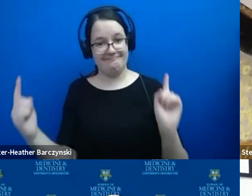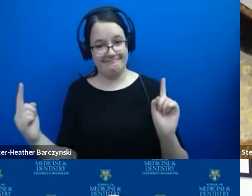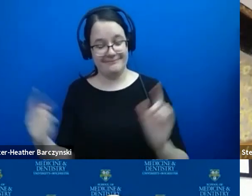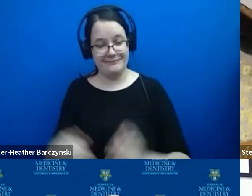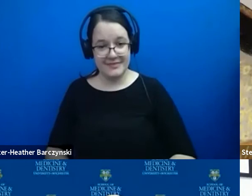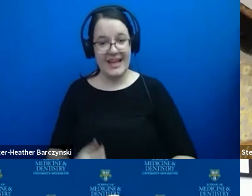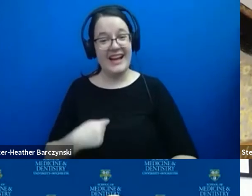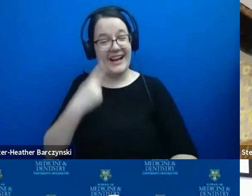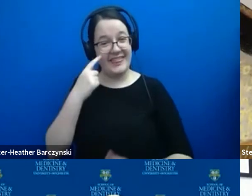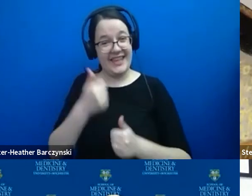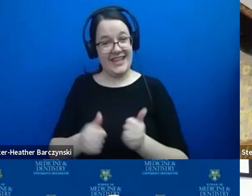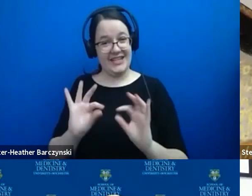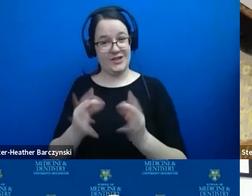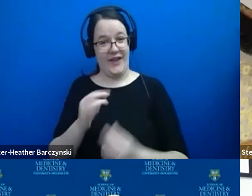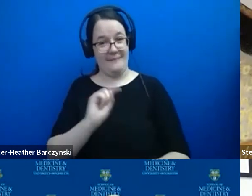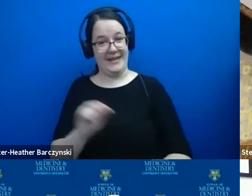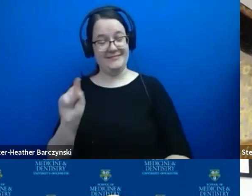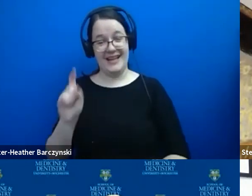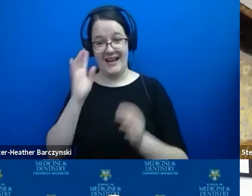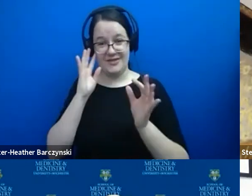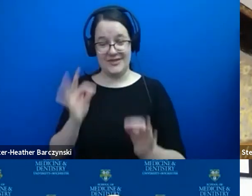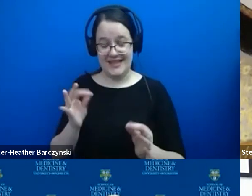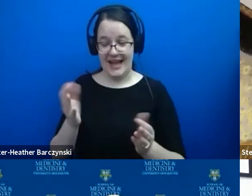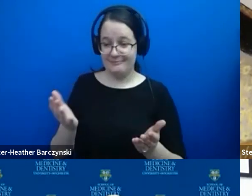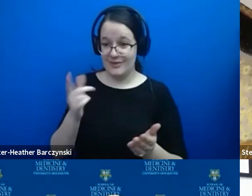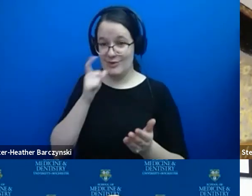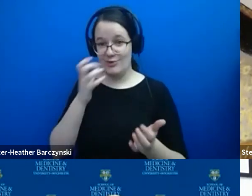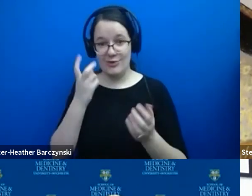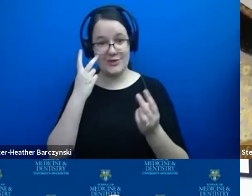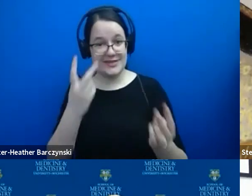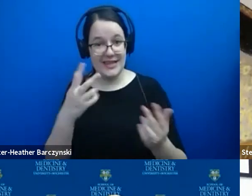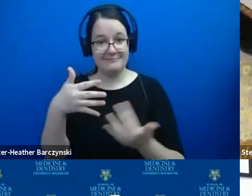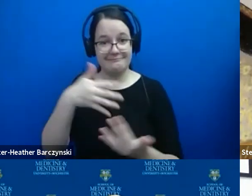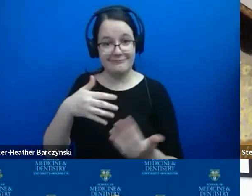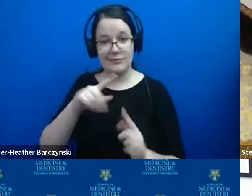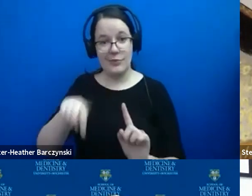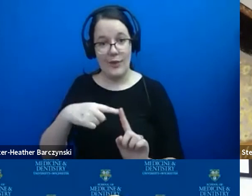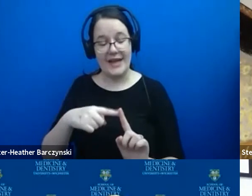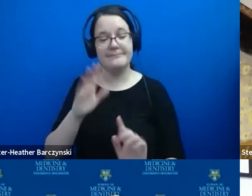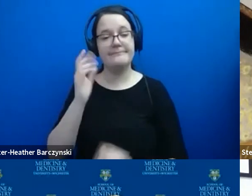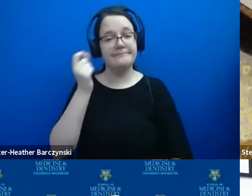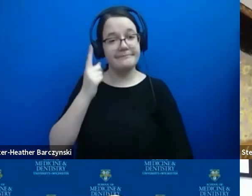will have to make some decisions about who they want to see and when my advice to people is let's